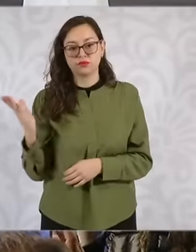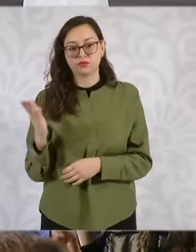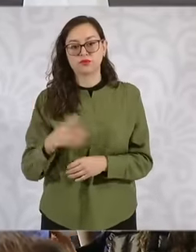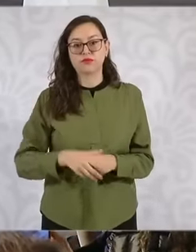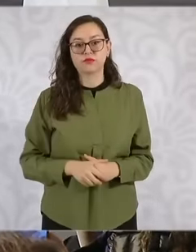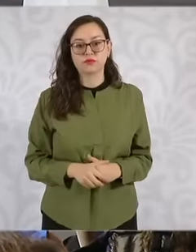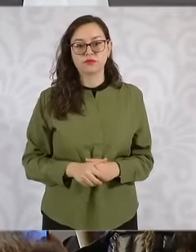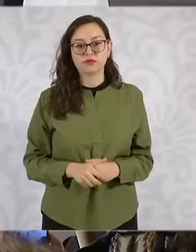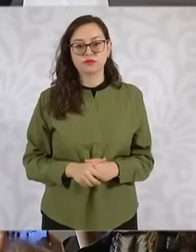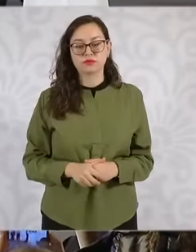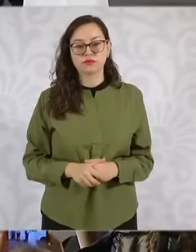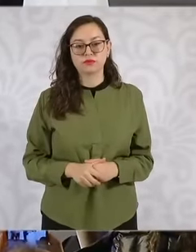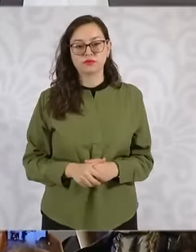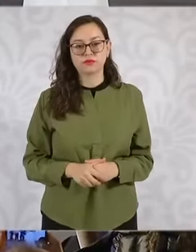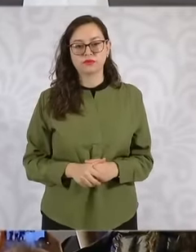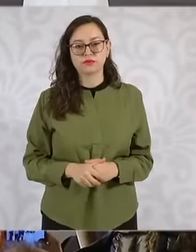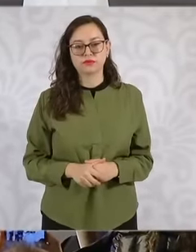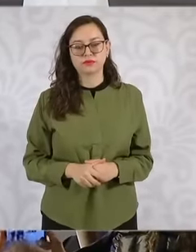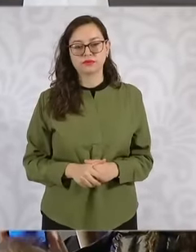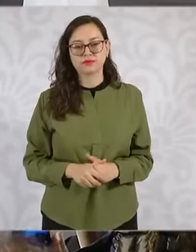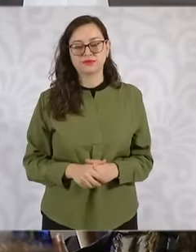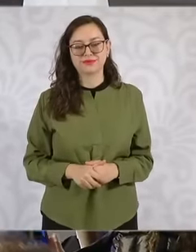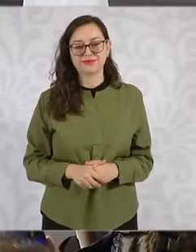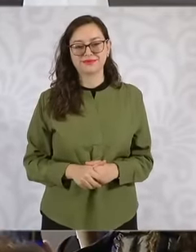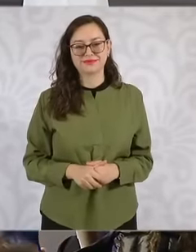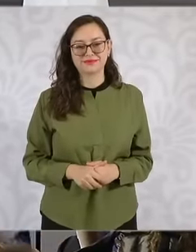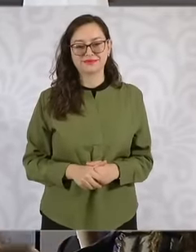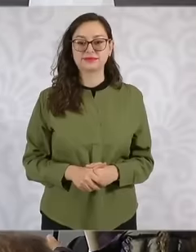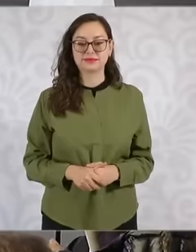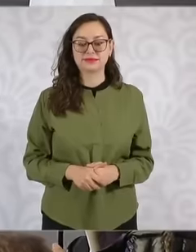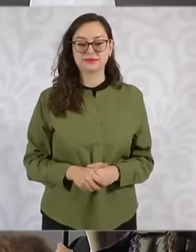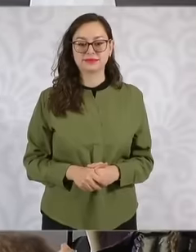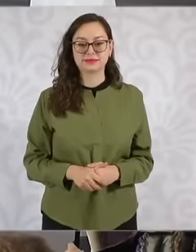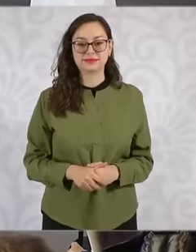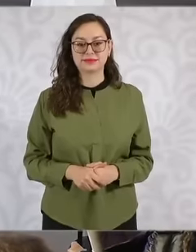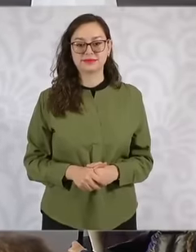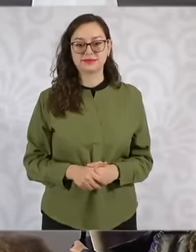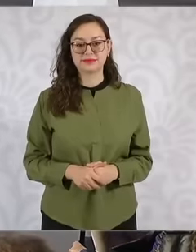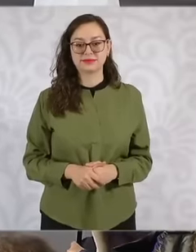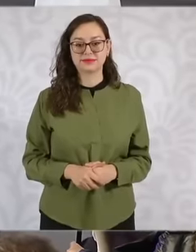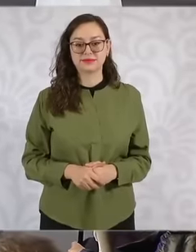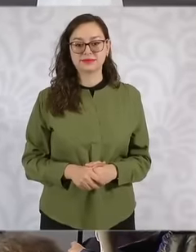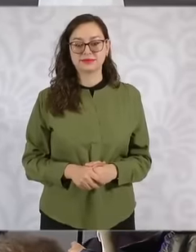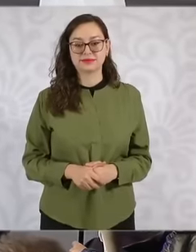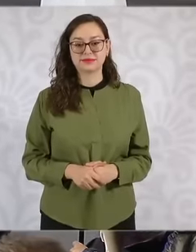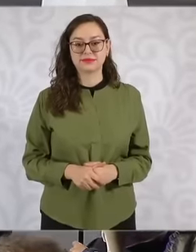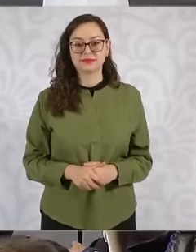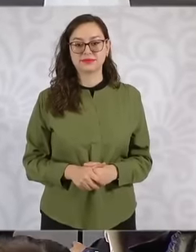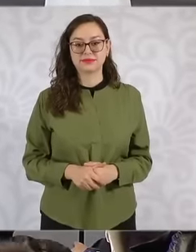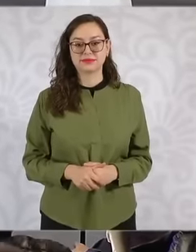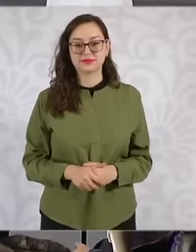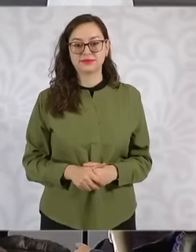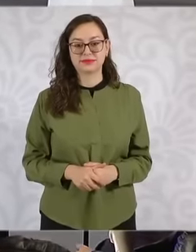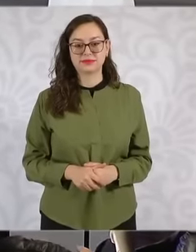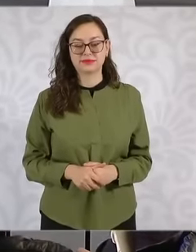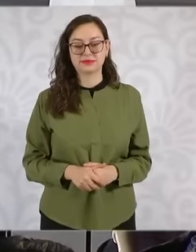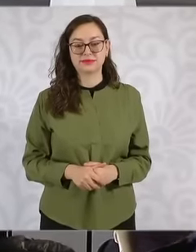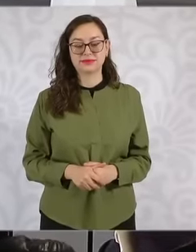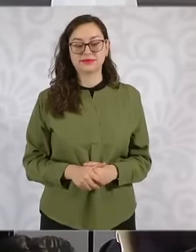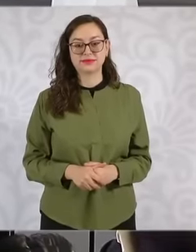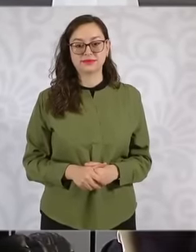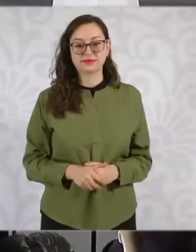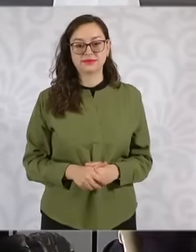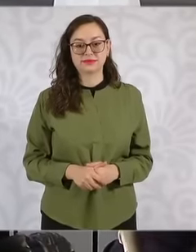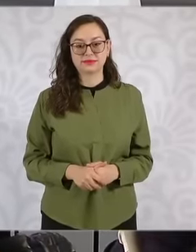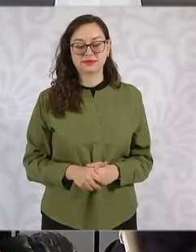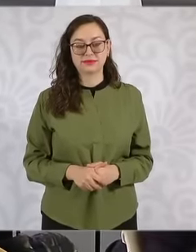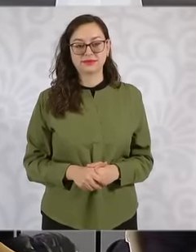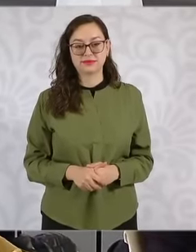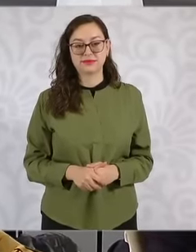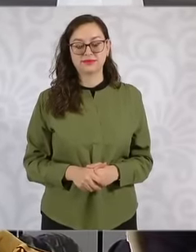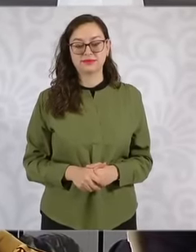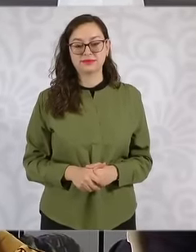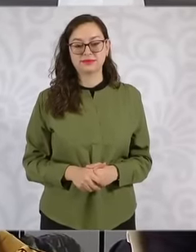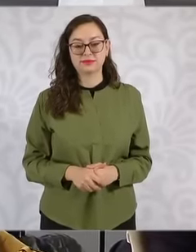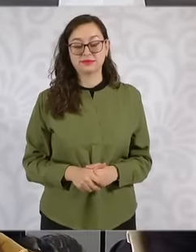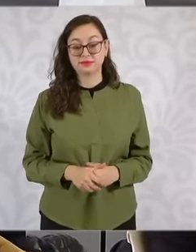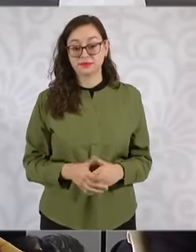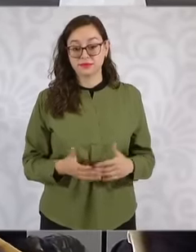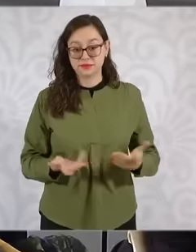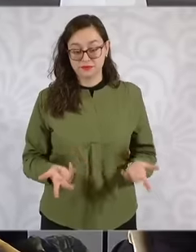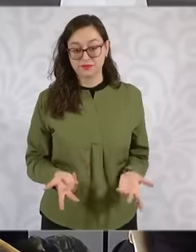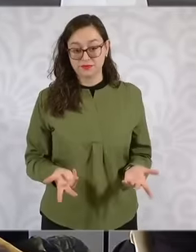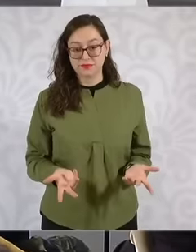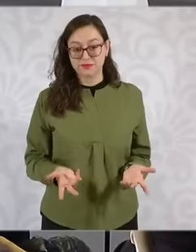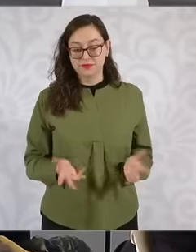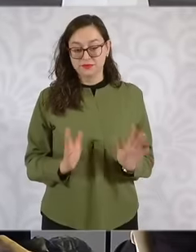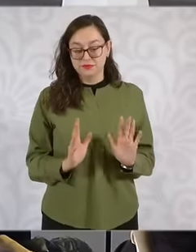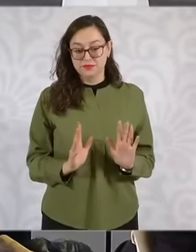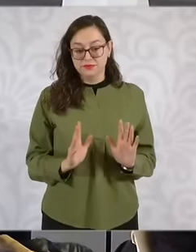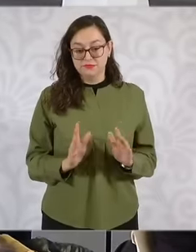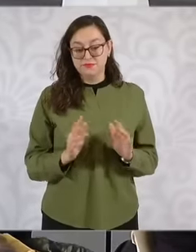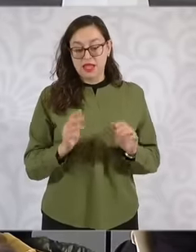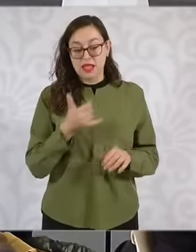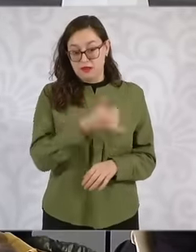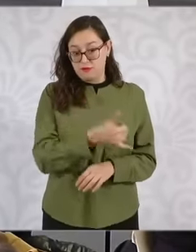allow me, well, we would begin by telling you what we have projected at Infonavit for the